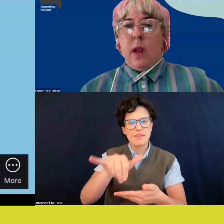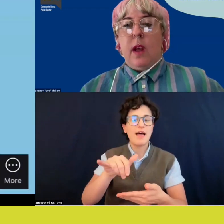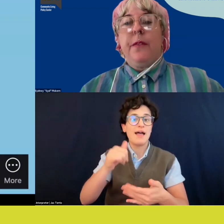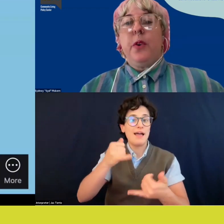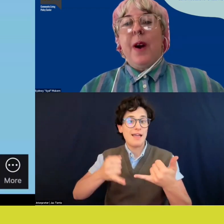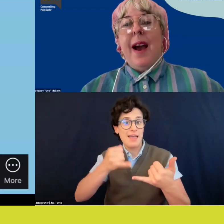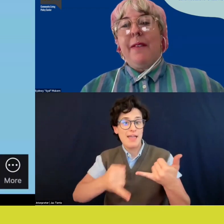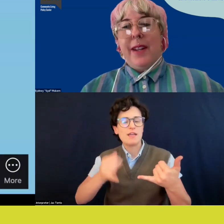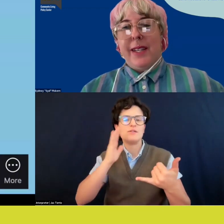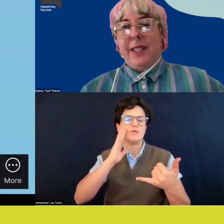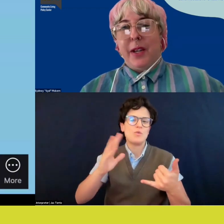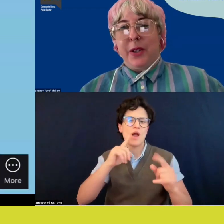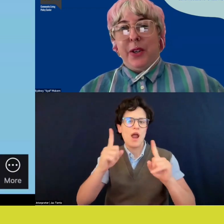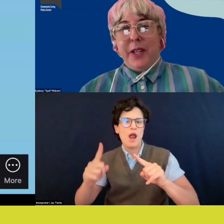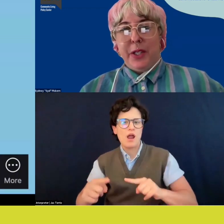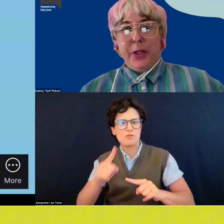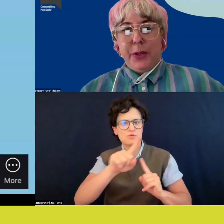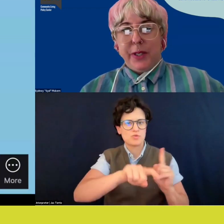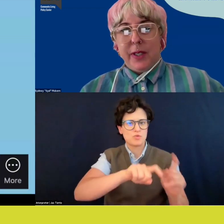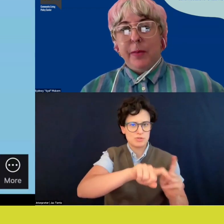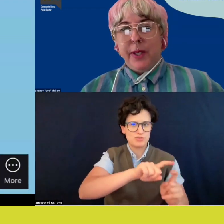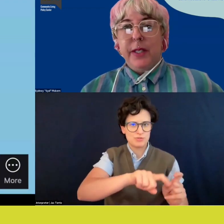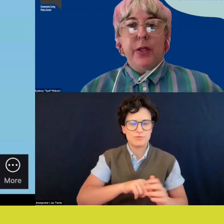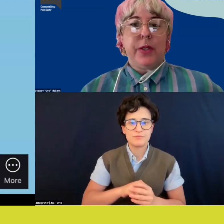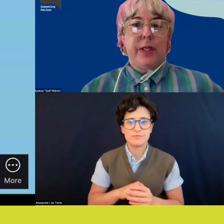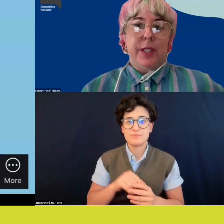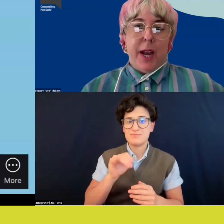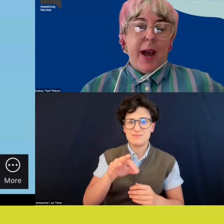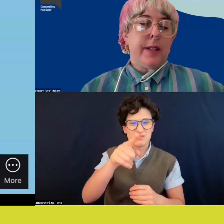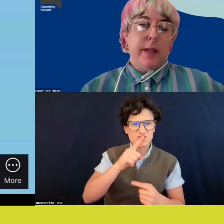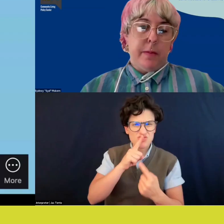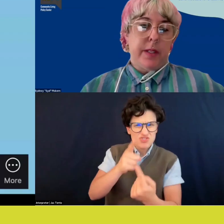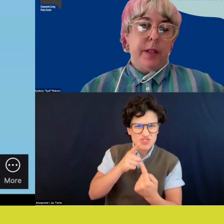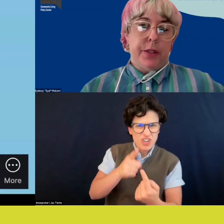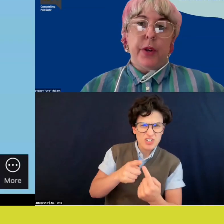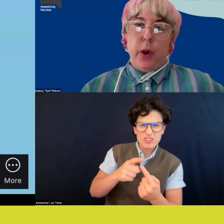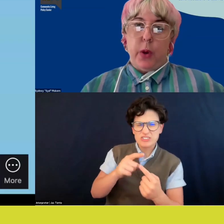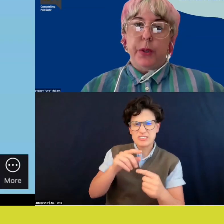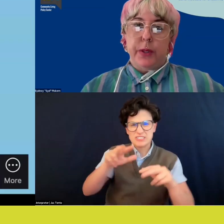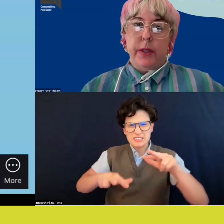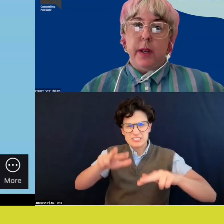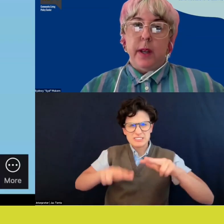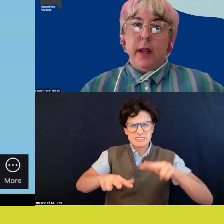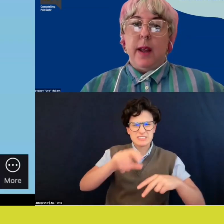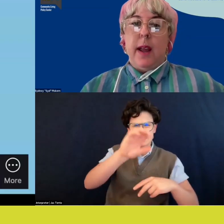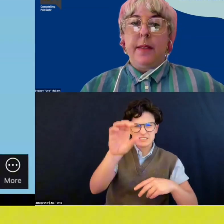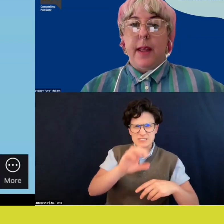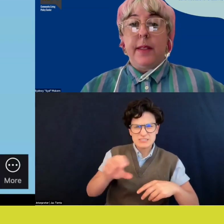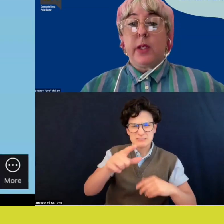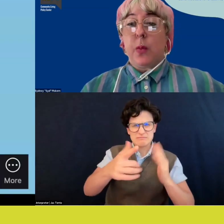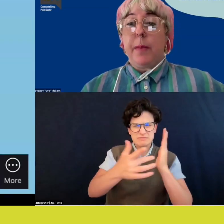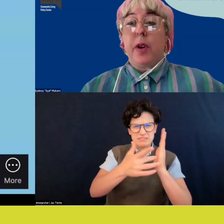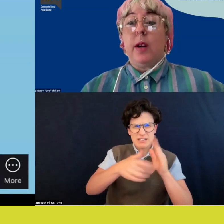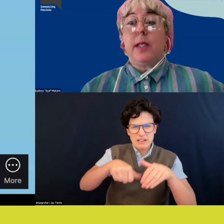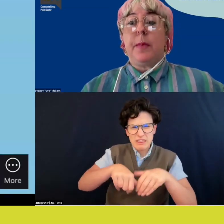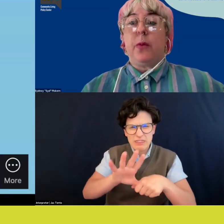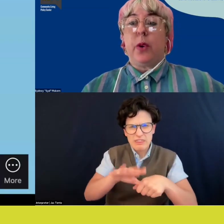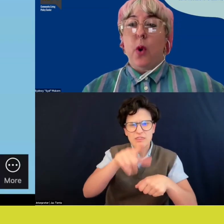If you have any technical issues, please use the chat to message the hosts. And then this webinar is being